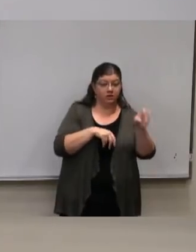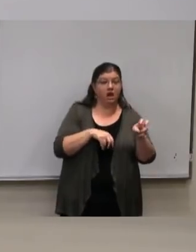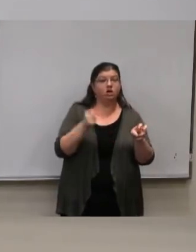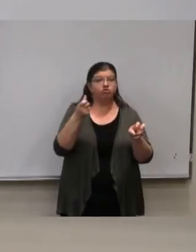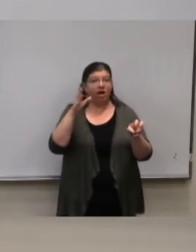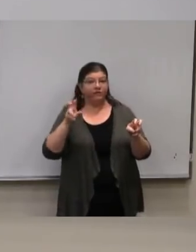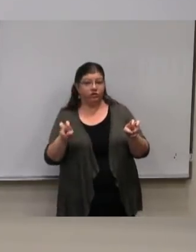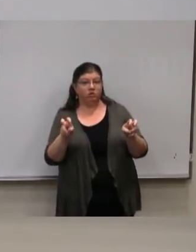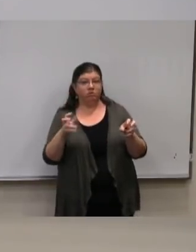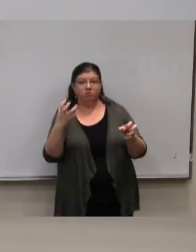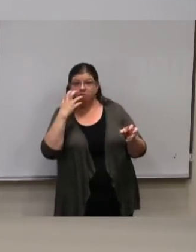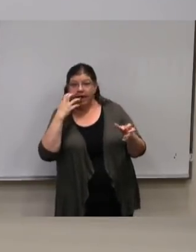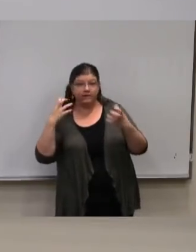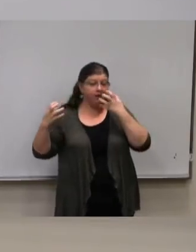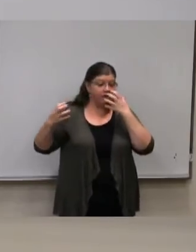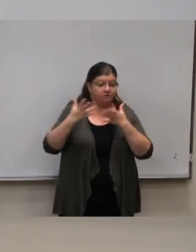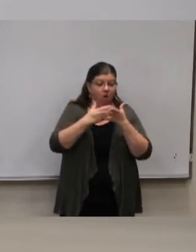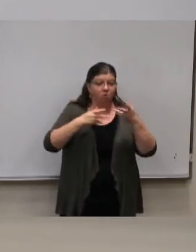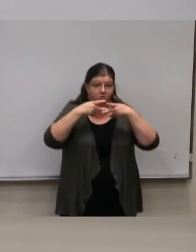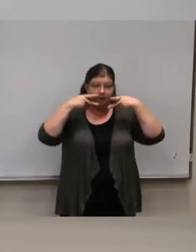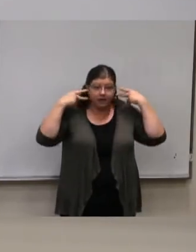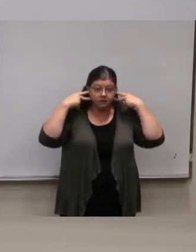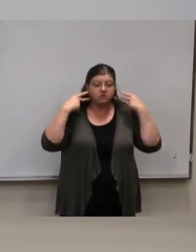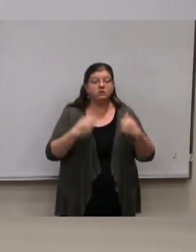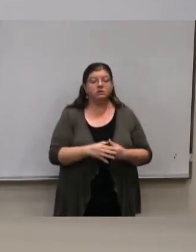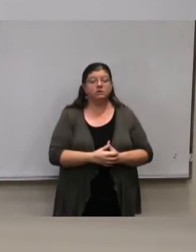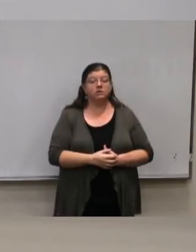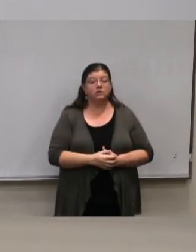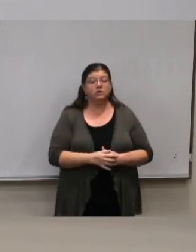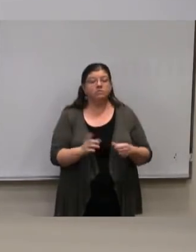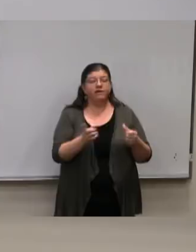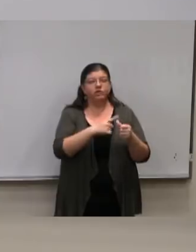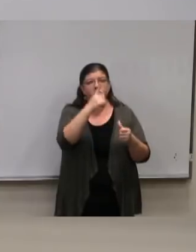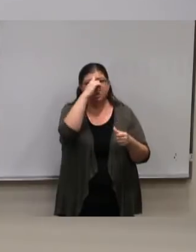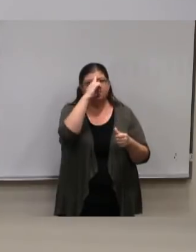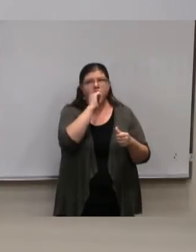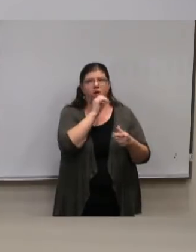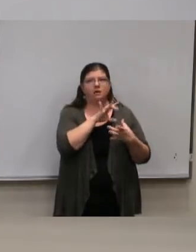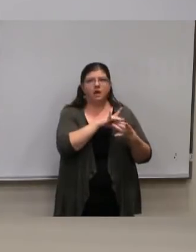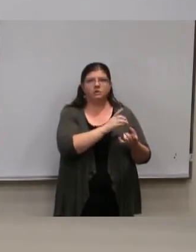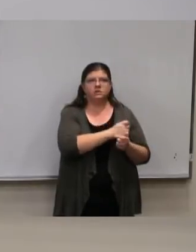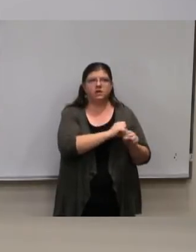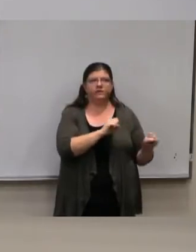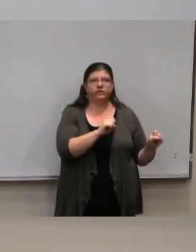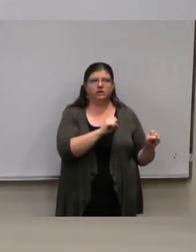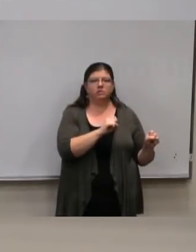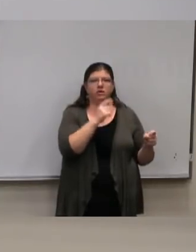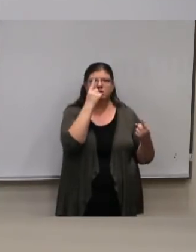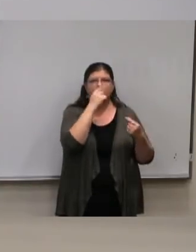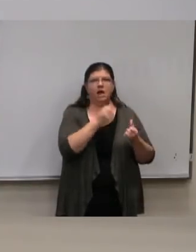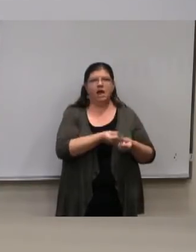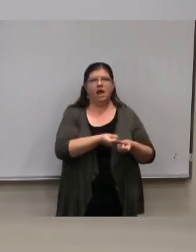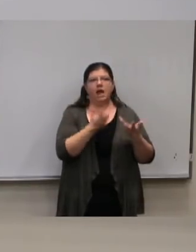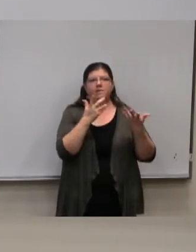And my first thought was really not about the safety, my first thought was ?How much is that student paying